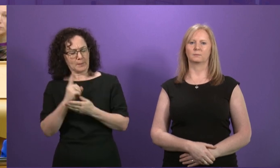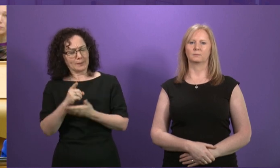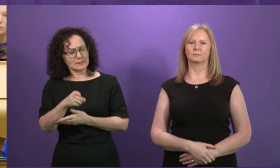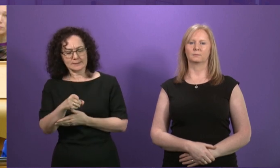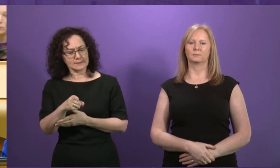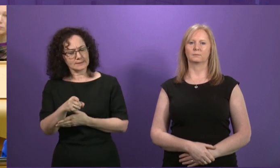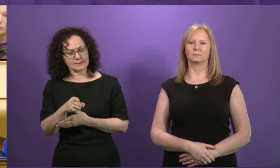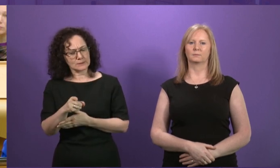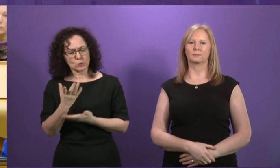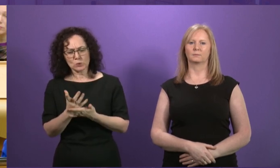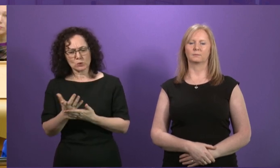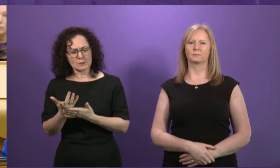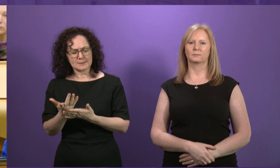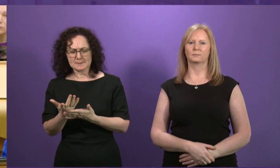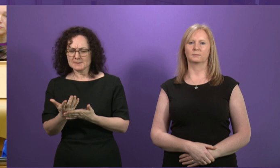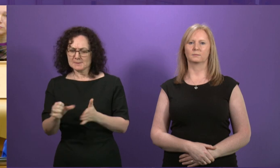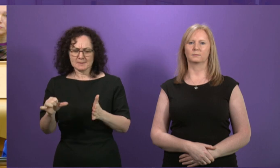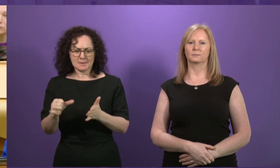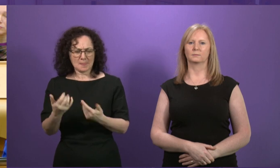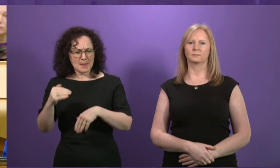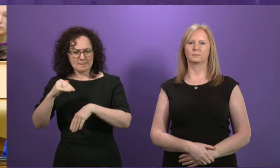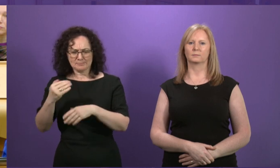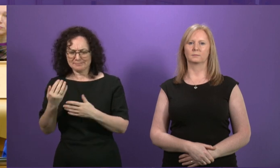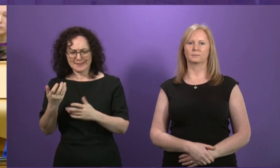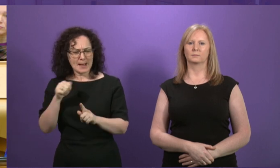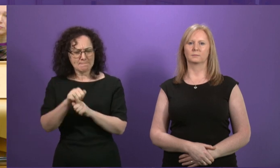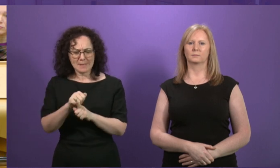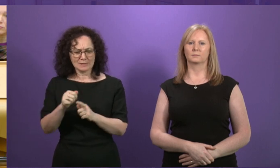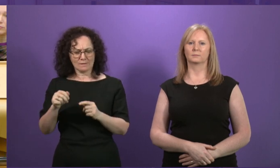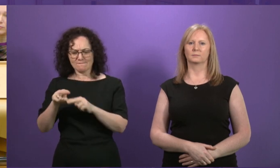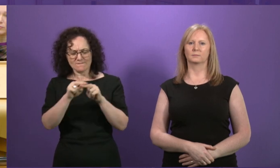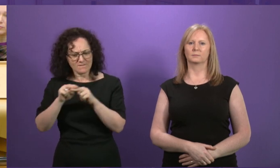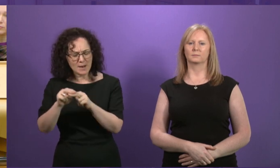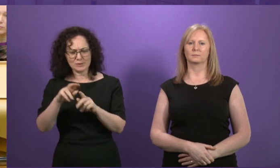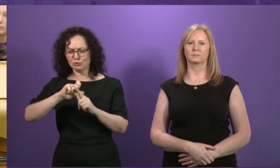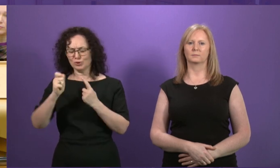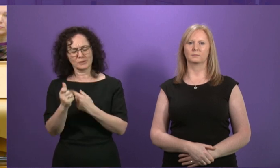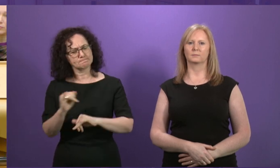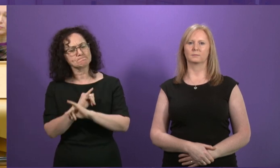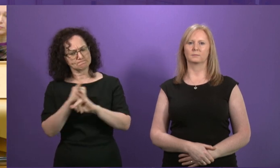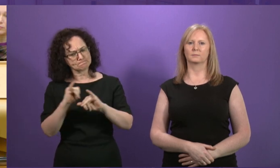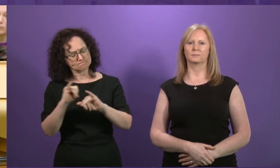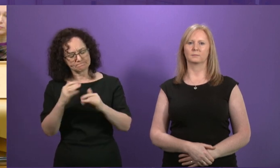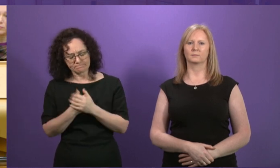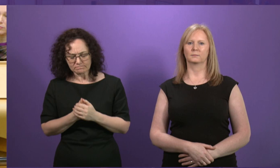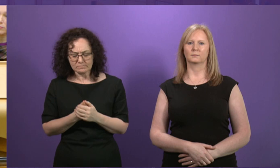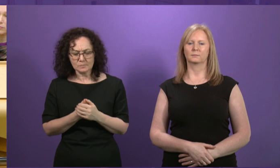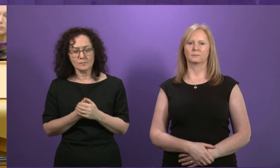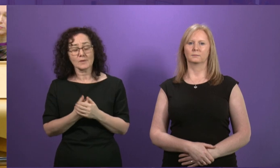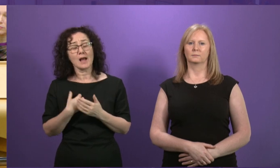impact that it will have on the workers there, their families and, of course, the surrounding communities. I confirm that, through our PACE initiative,